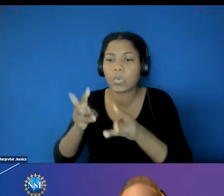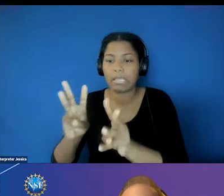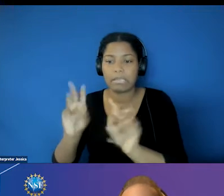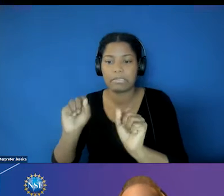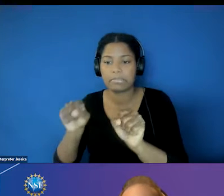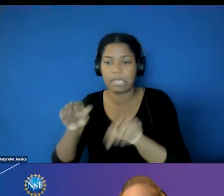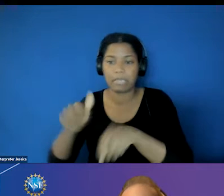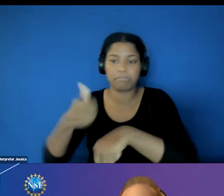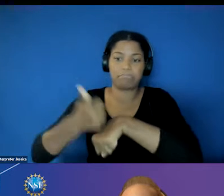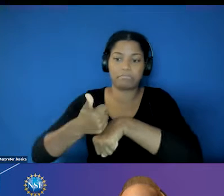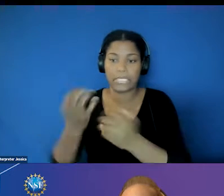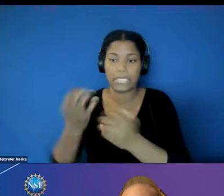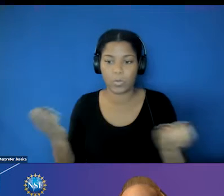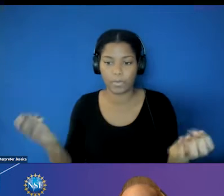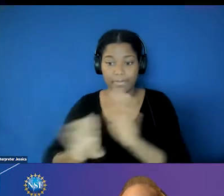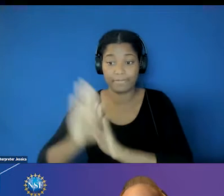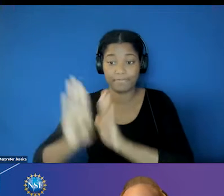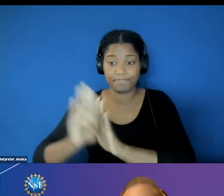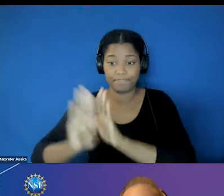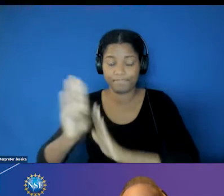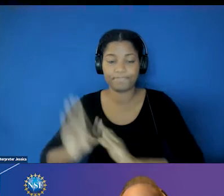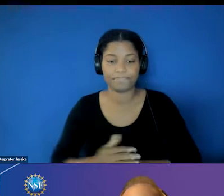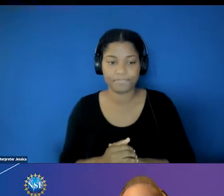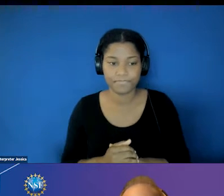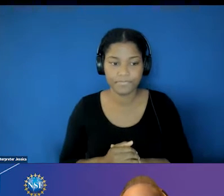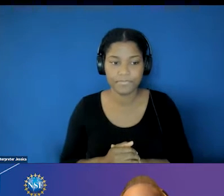And of course, broadening the portfolio is a key,